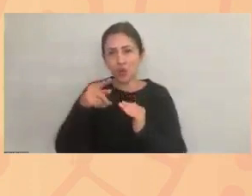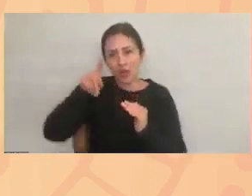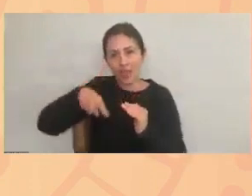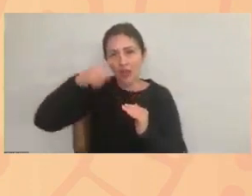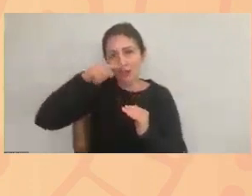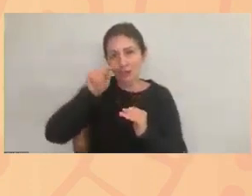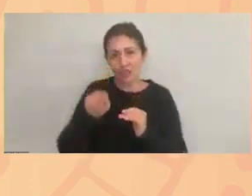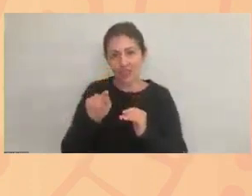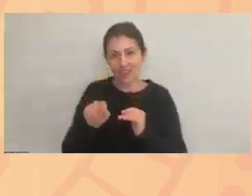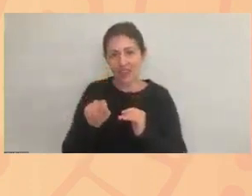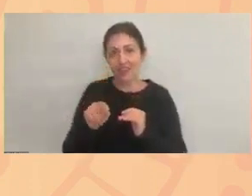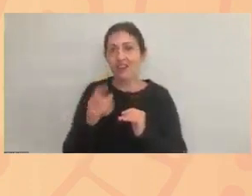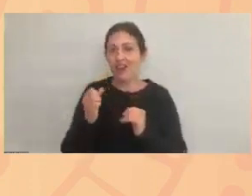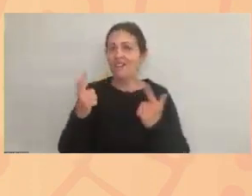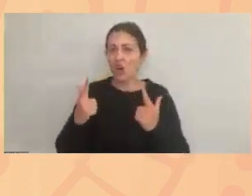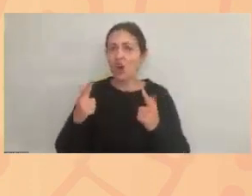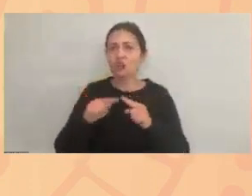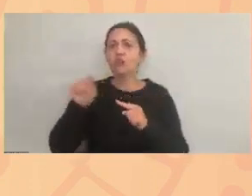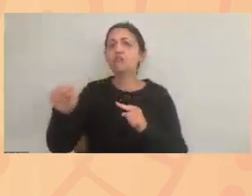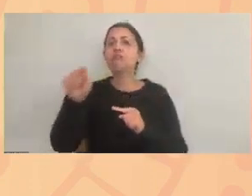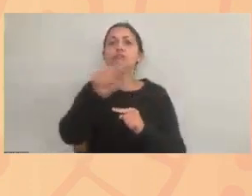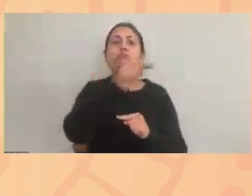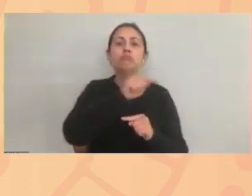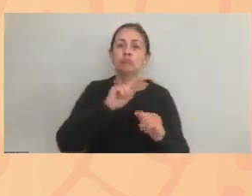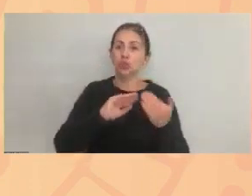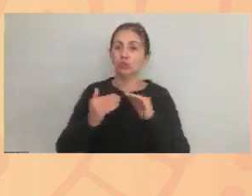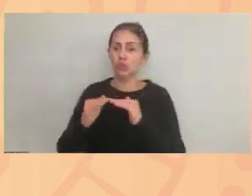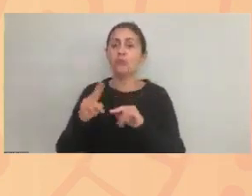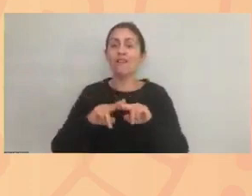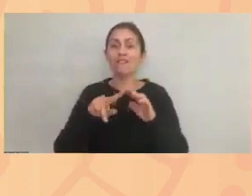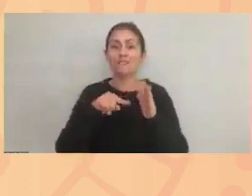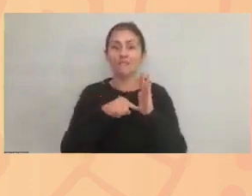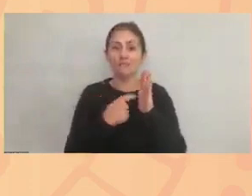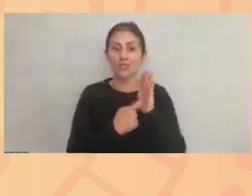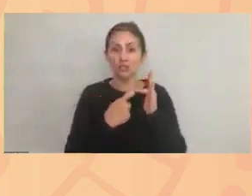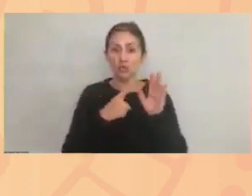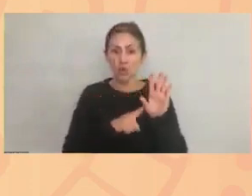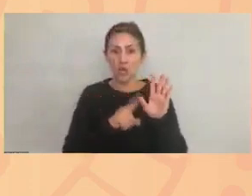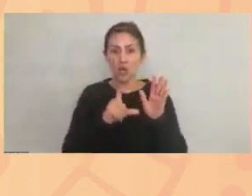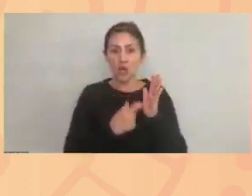we've got a lot of surrounding communities as well. Fitzroy Crossing lays on the banks of the Fitzroy River,